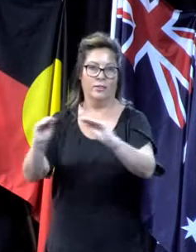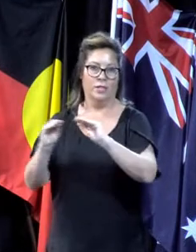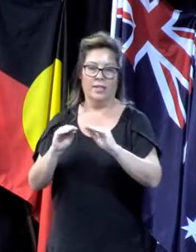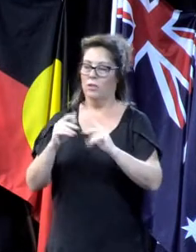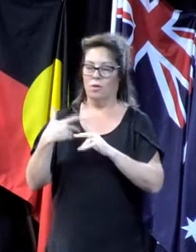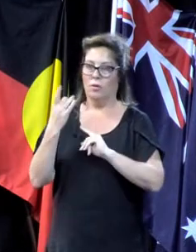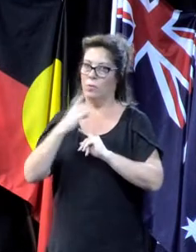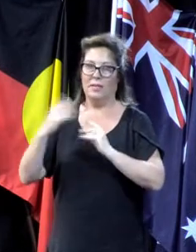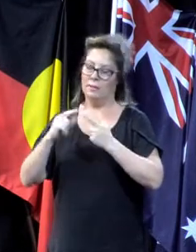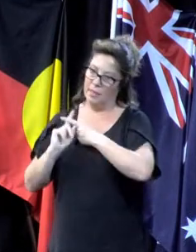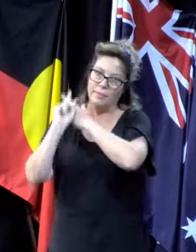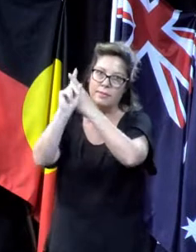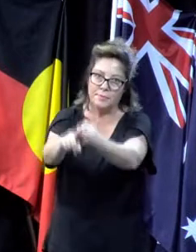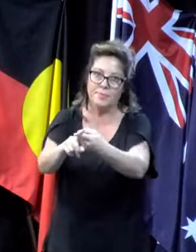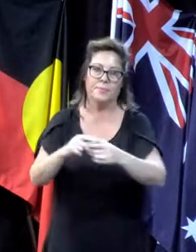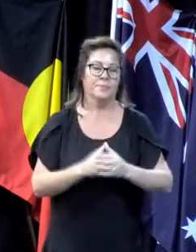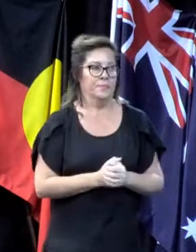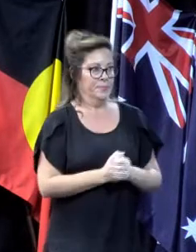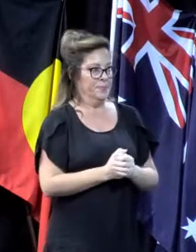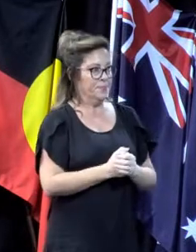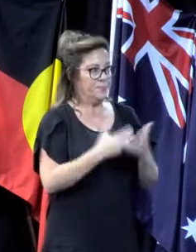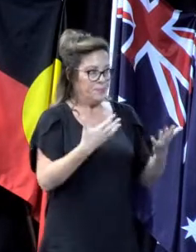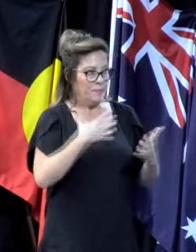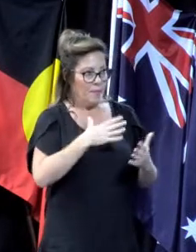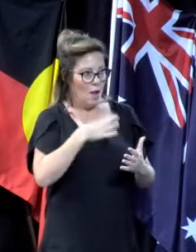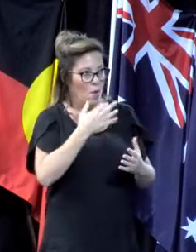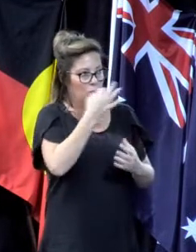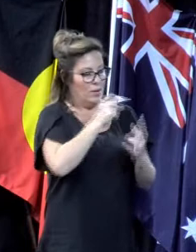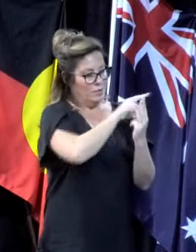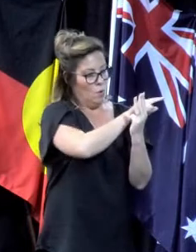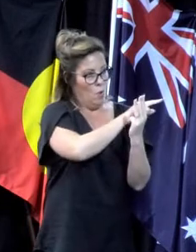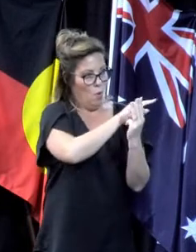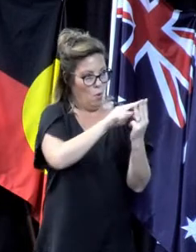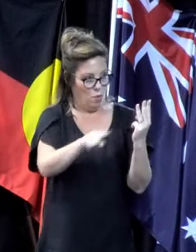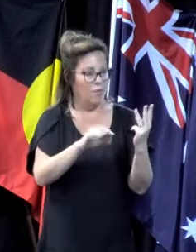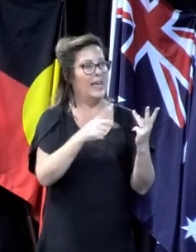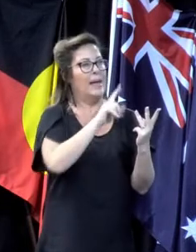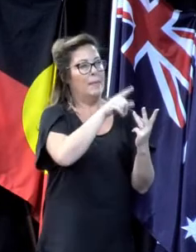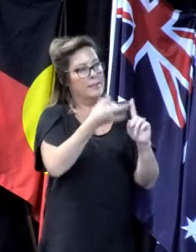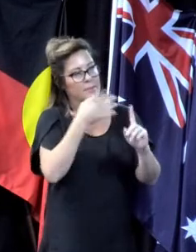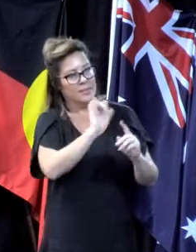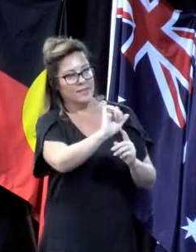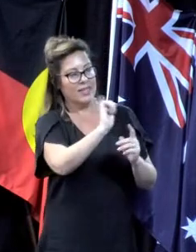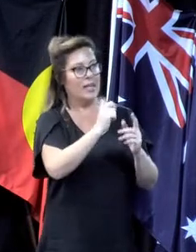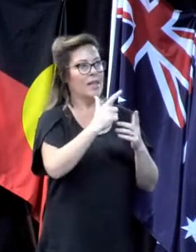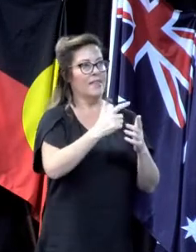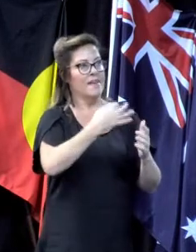and I'm going to ask you this, as well, Ms. Morris, in your role as acting regional - got that correct? Thank you.